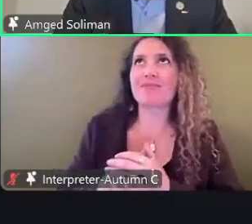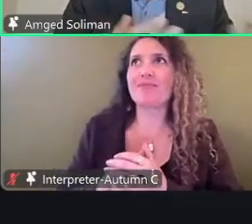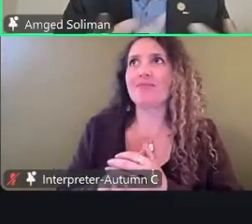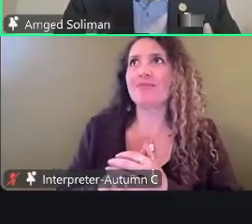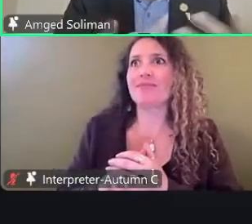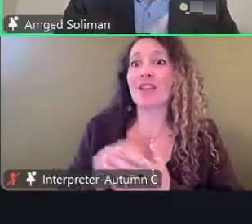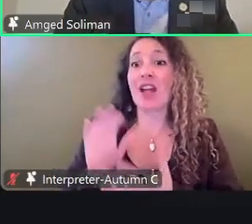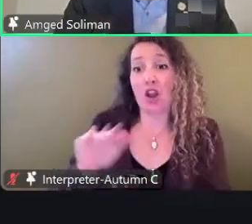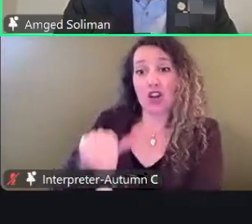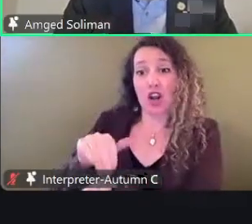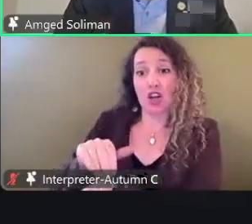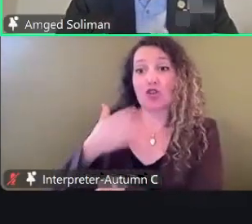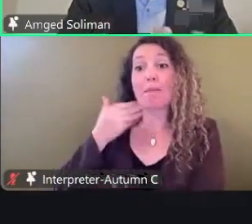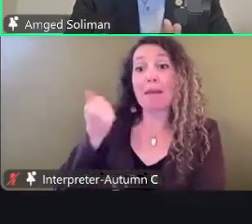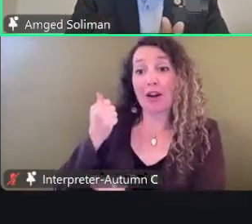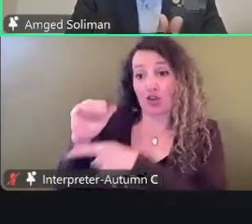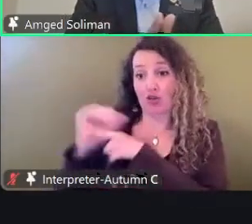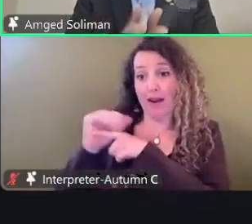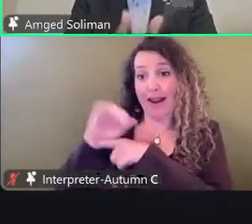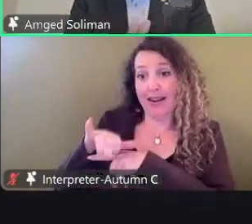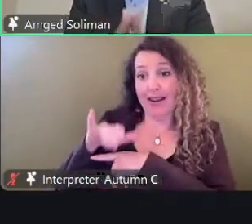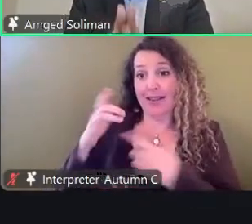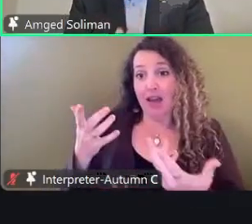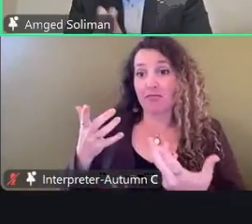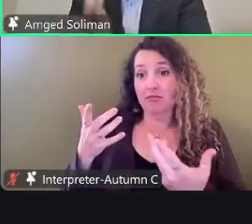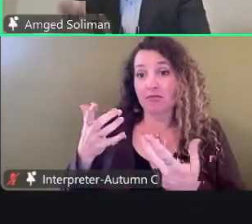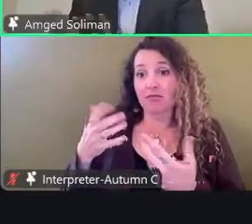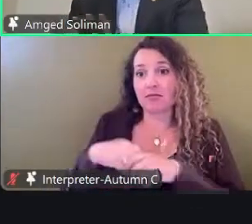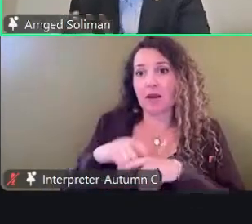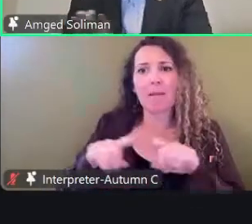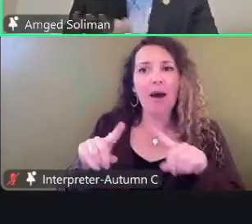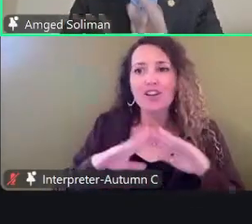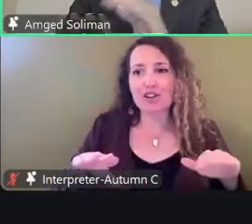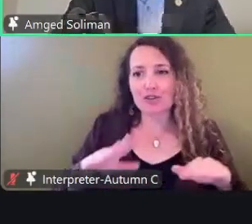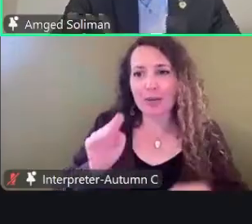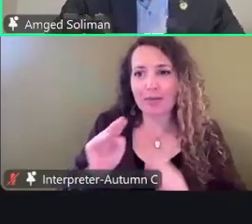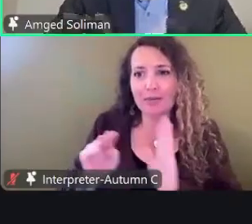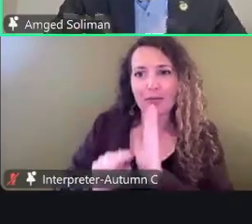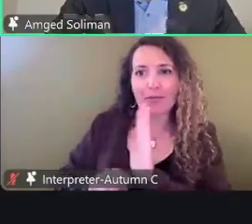are better trained in this space but what happens when children are no longer children.